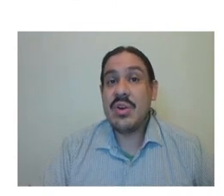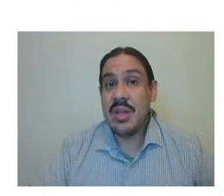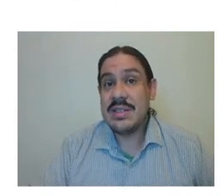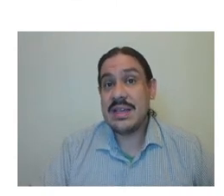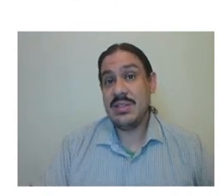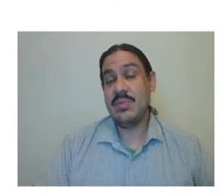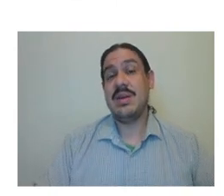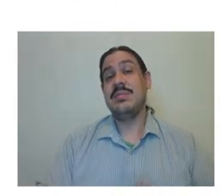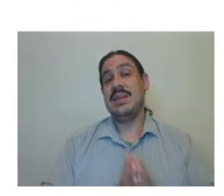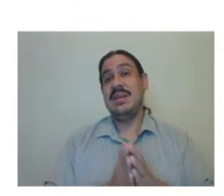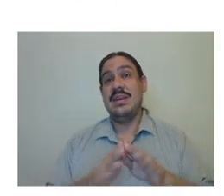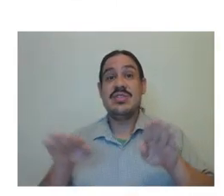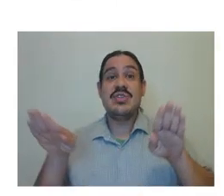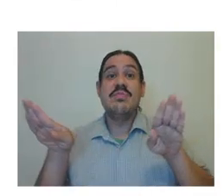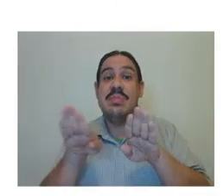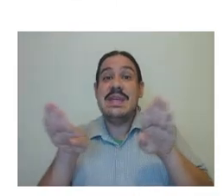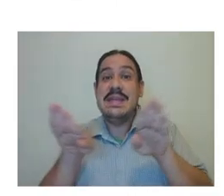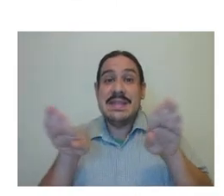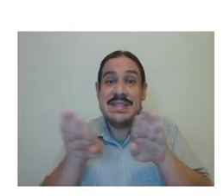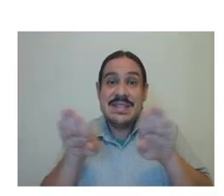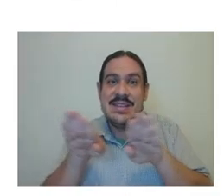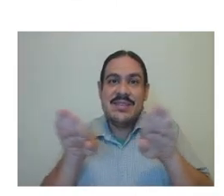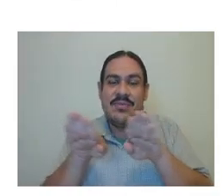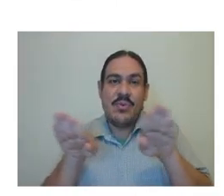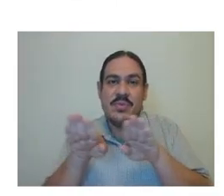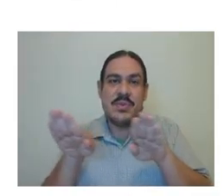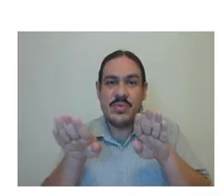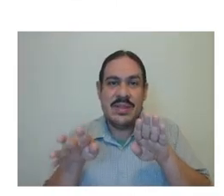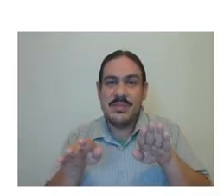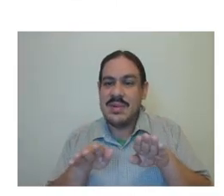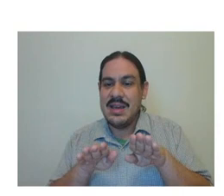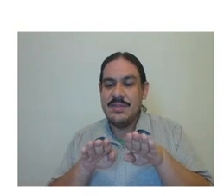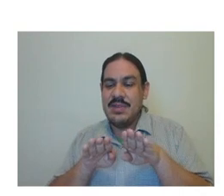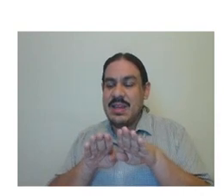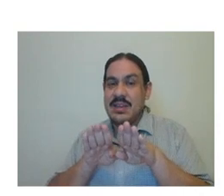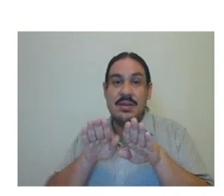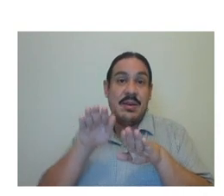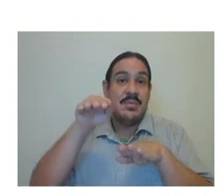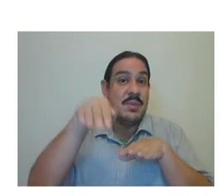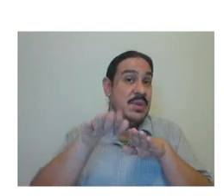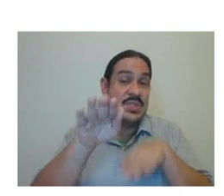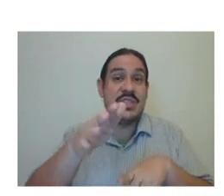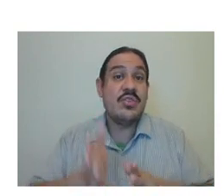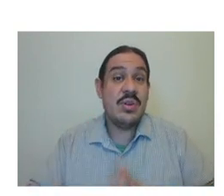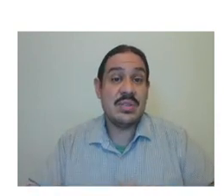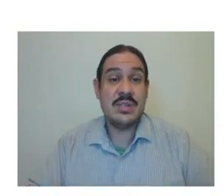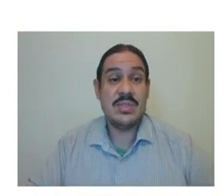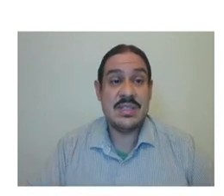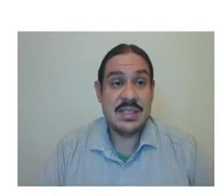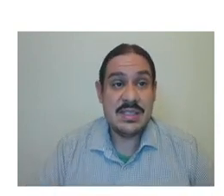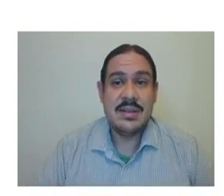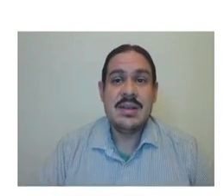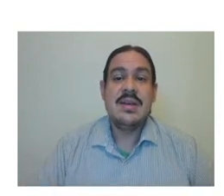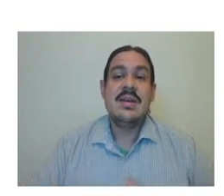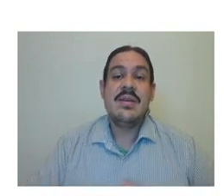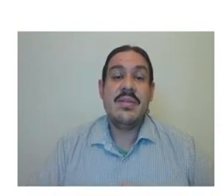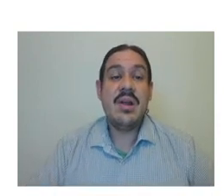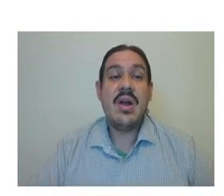there are contact languages between sign and spoken languages